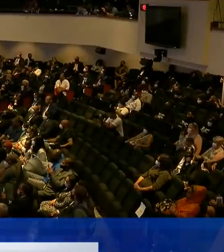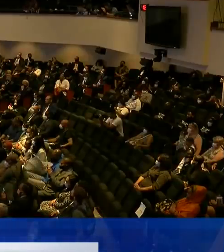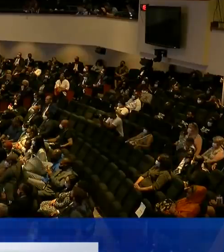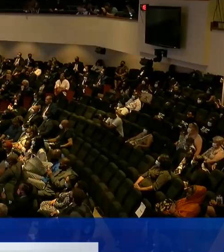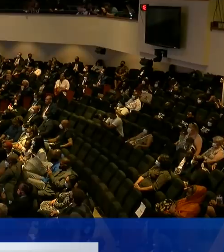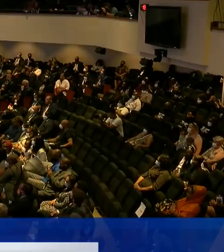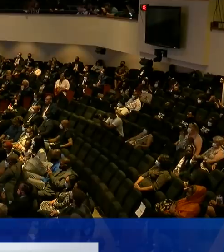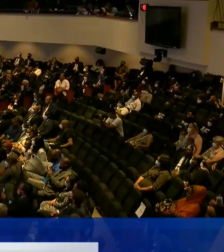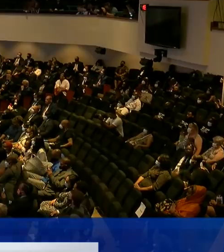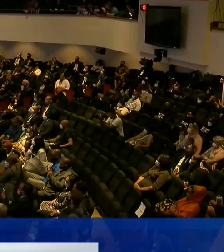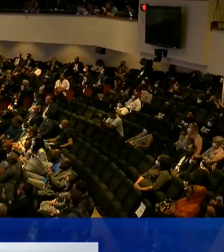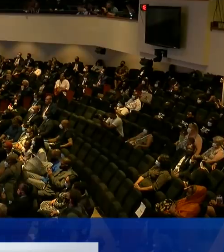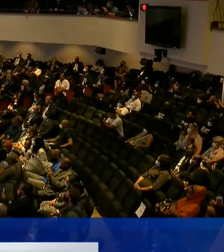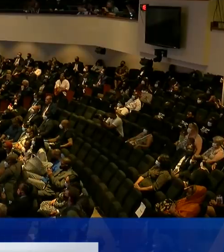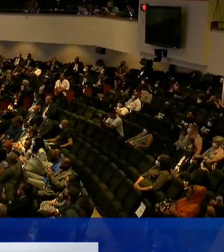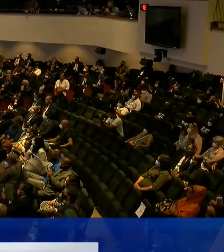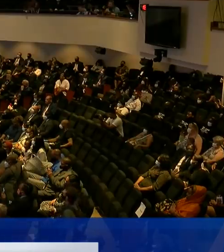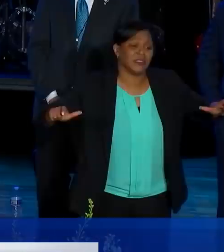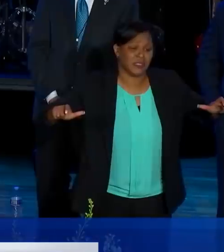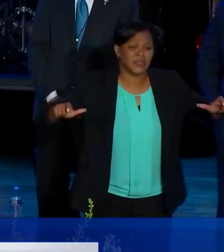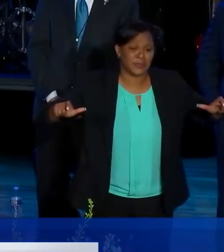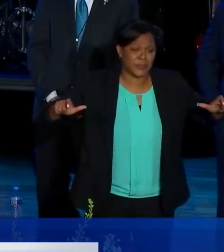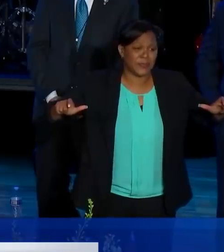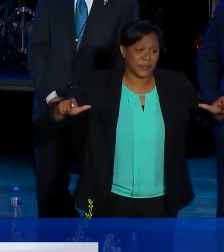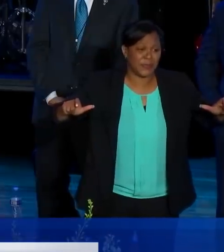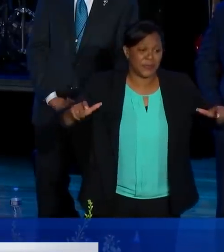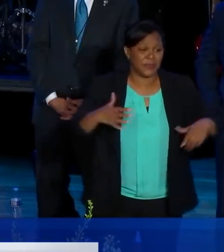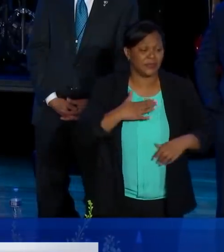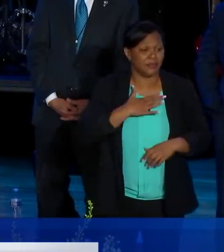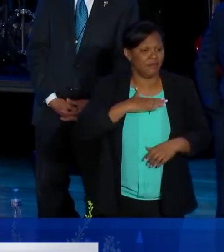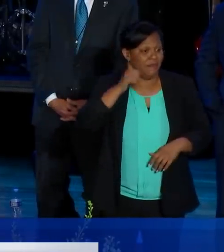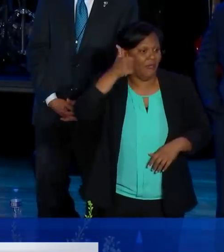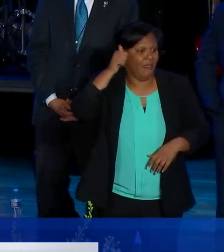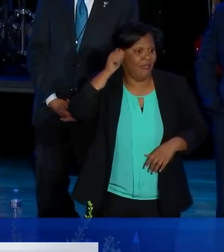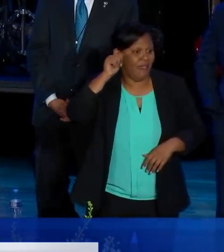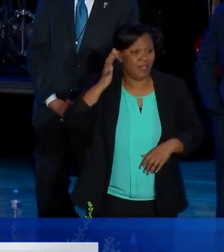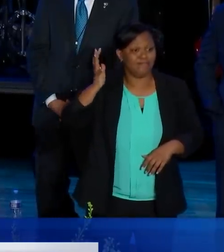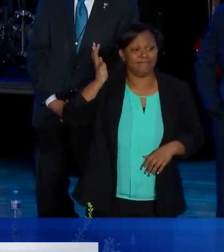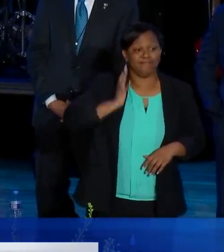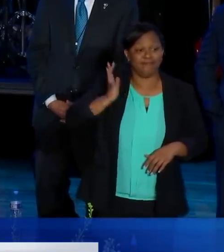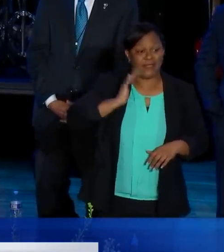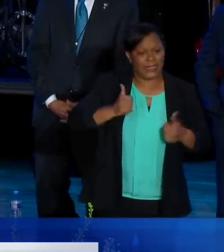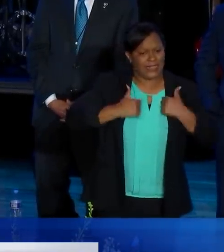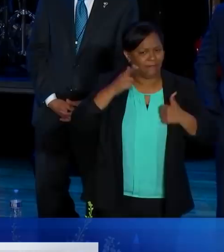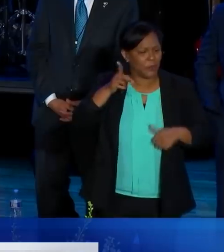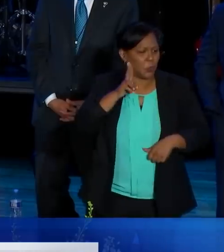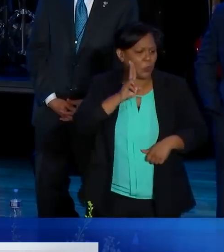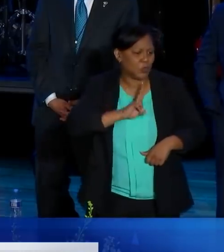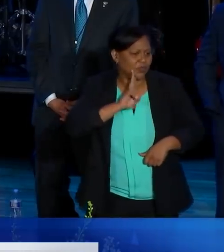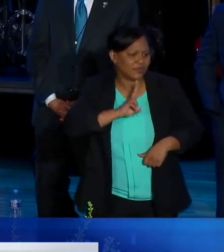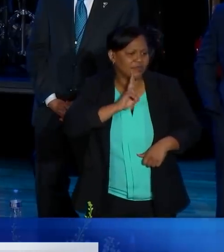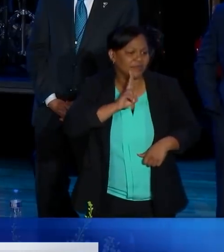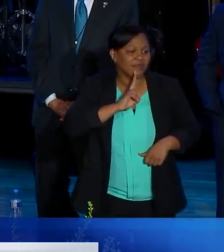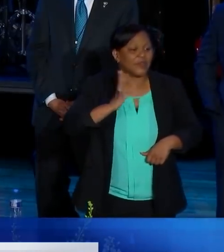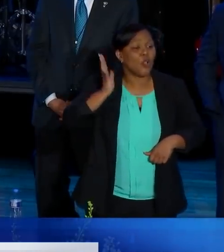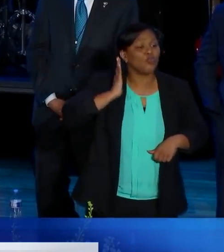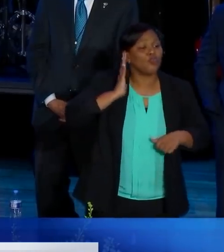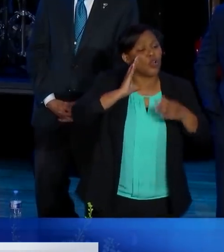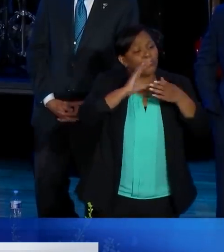OUR MOTHERS WERE SIBLINGS OF 13 AND IF I CAN KIND OF FAST FORWARD A LITTLE BIT, MY AUNT MOVED TO -- SHE LIVED IN